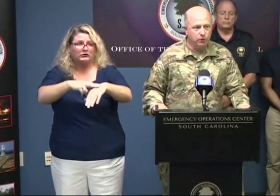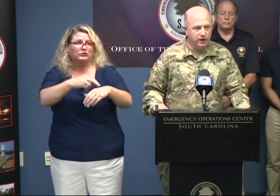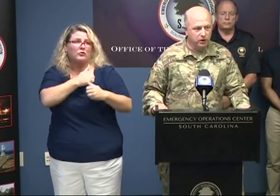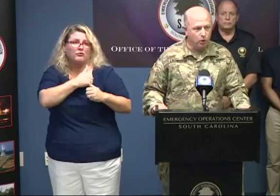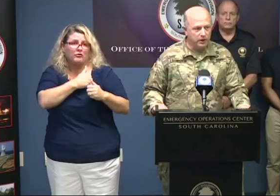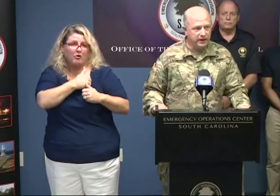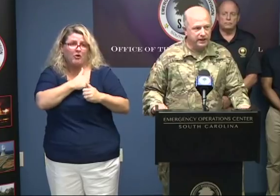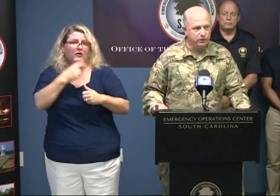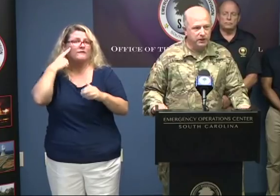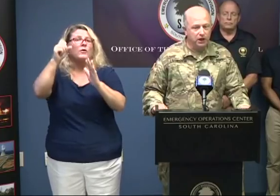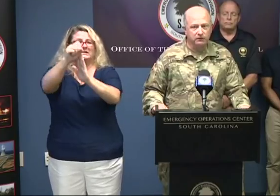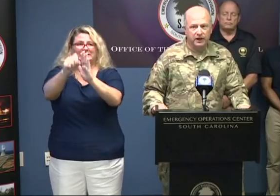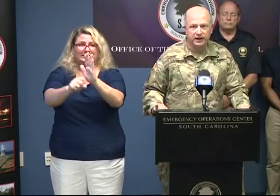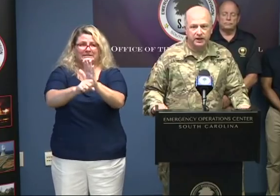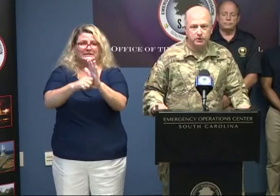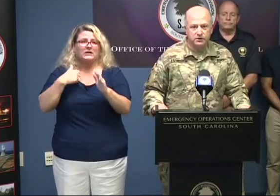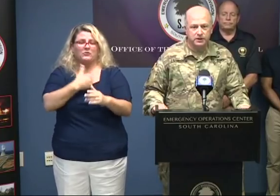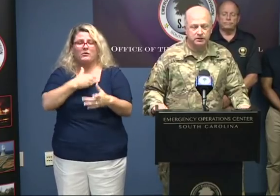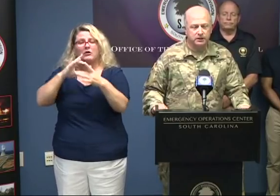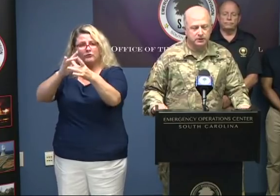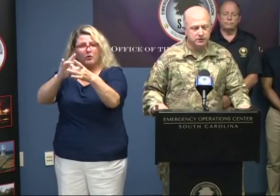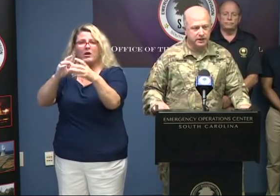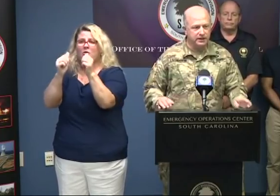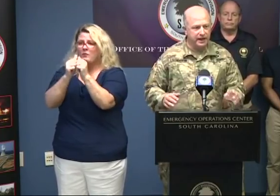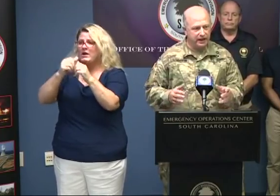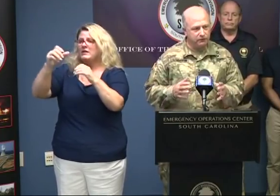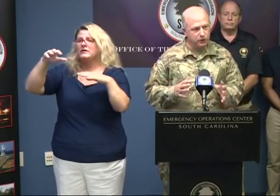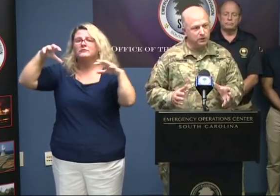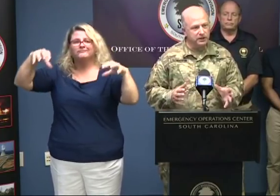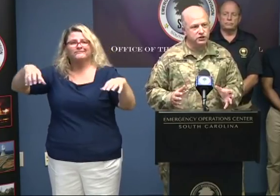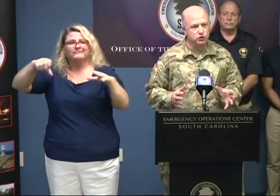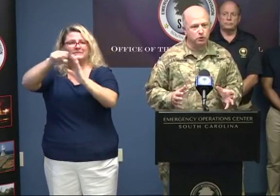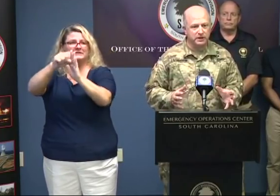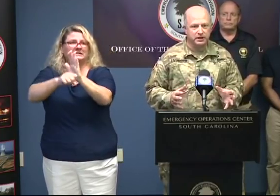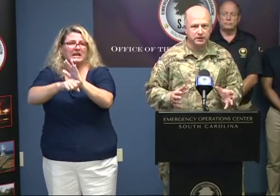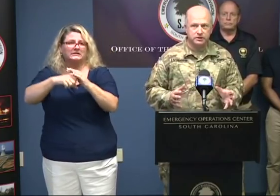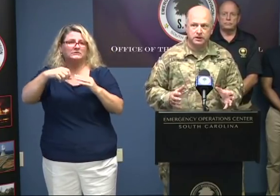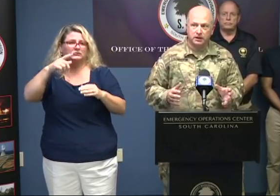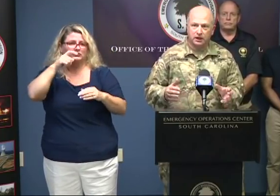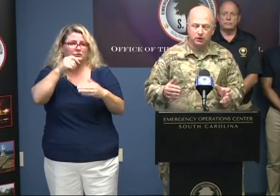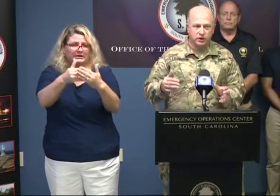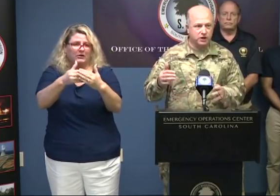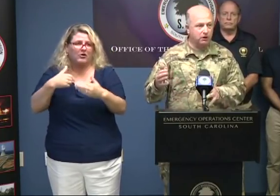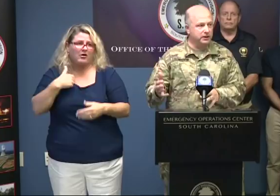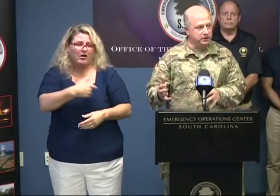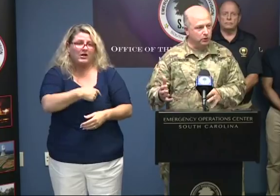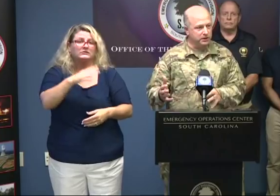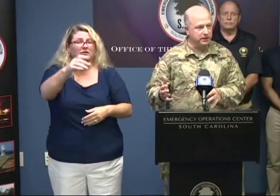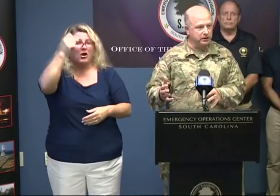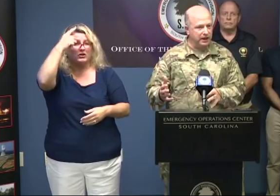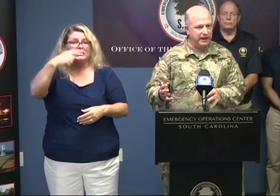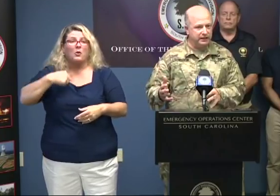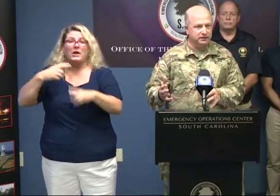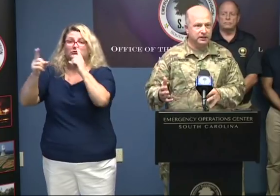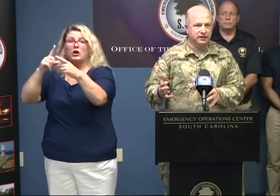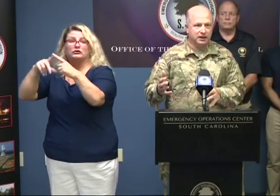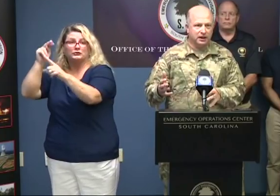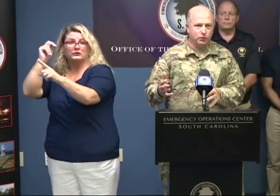And we are coordinating with all of our neighbors. To tell you how fluid this storm is, we're talking in North Carolina,